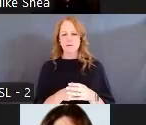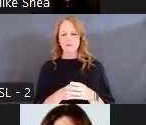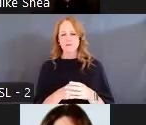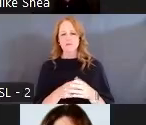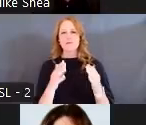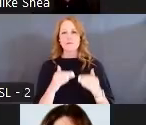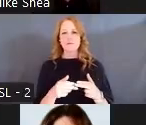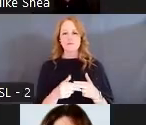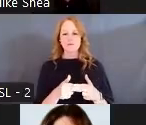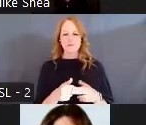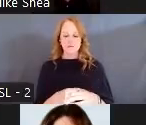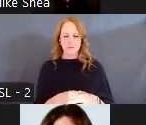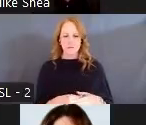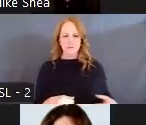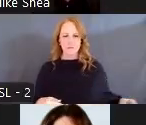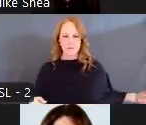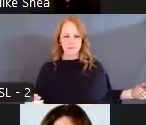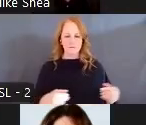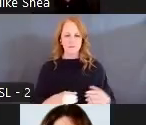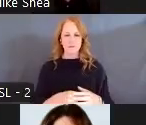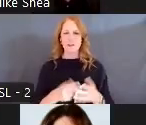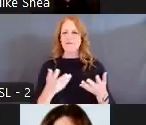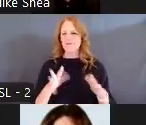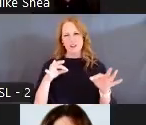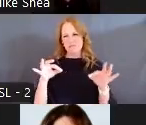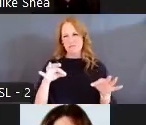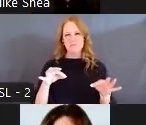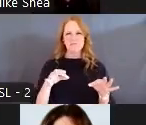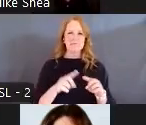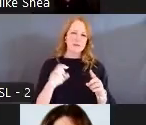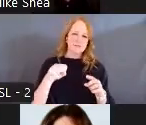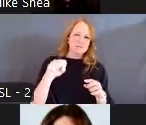next slide. All right. I already talked about this, but yeah, if you still have questions,